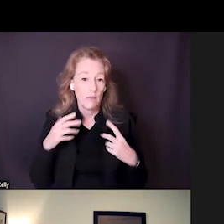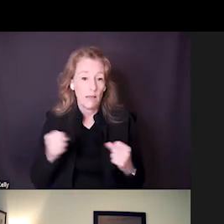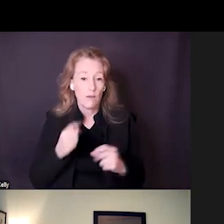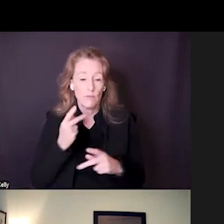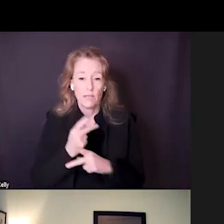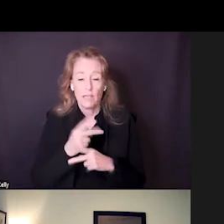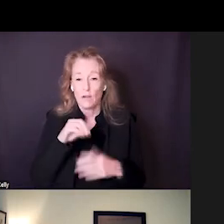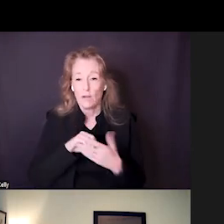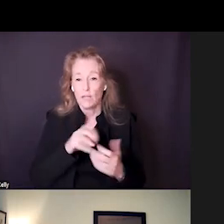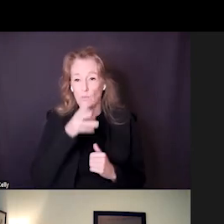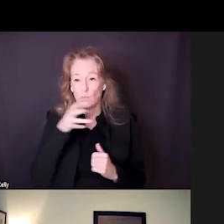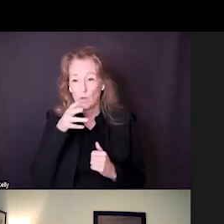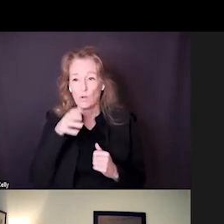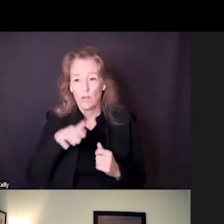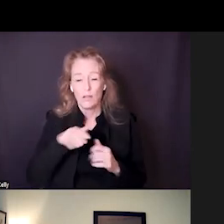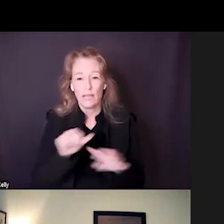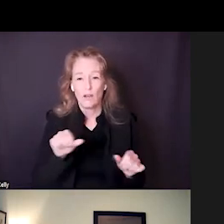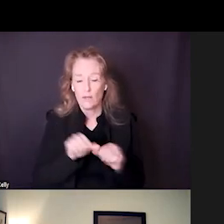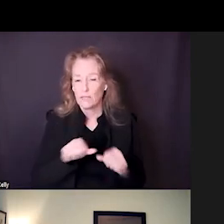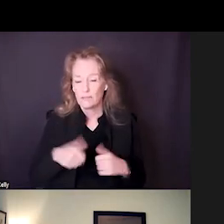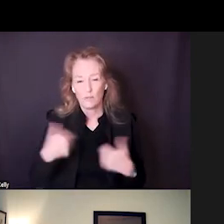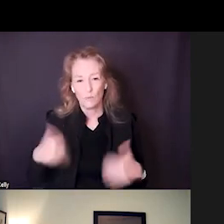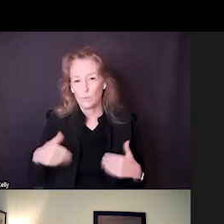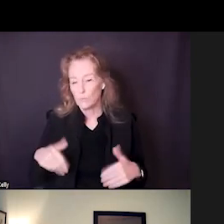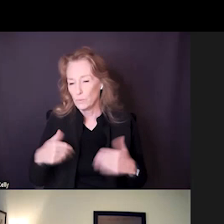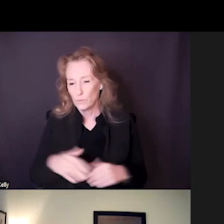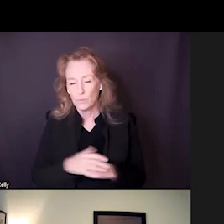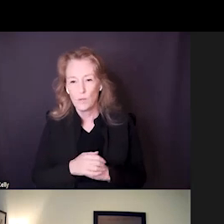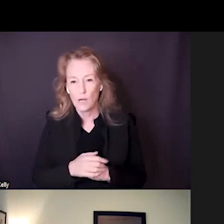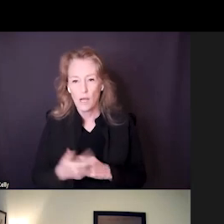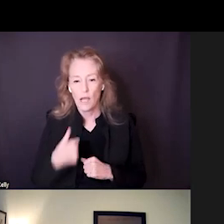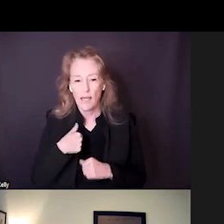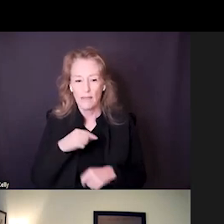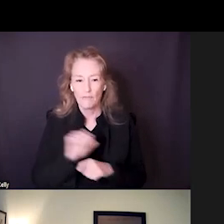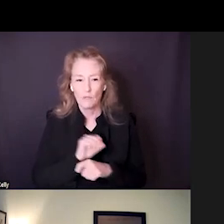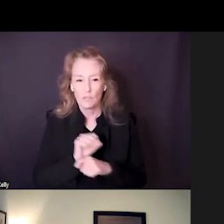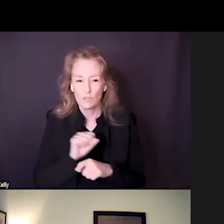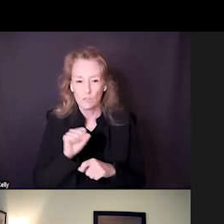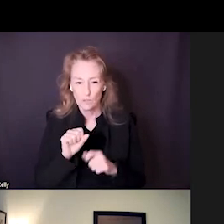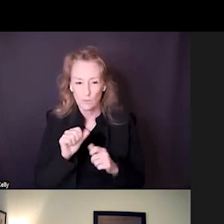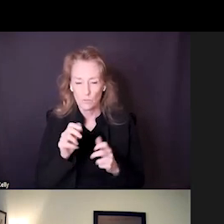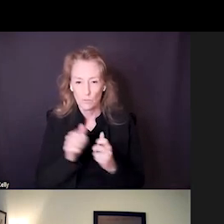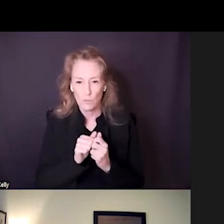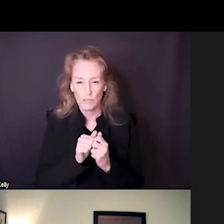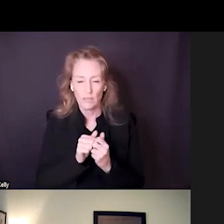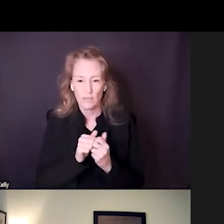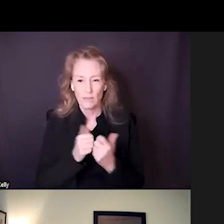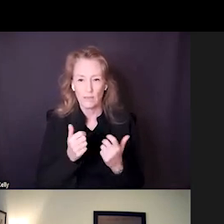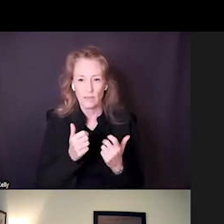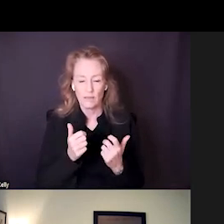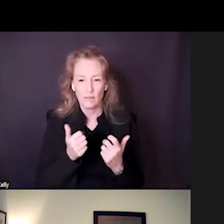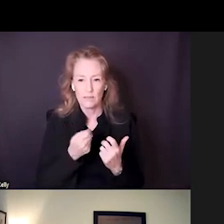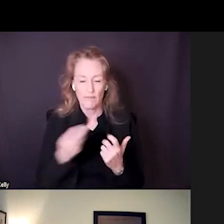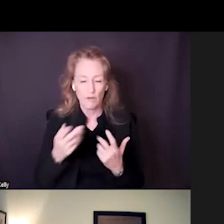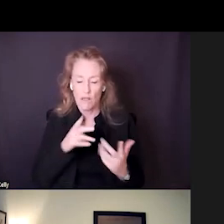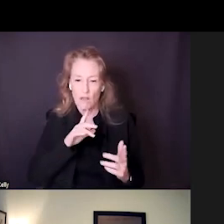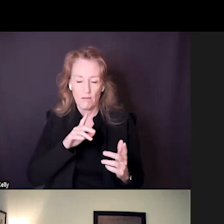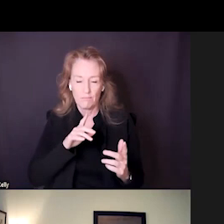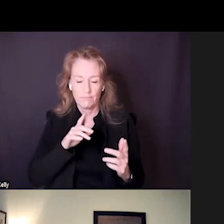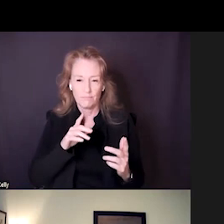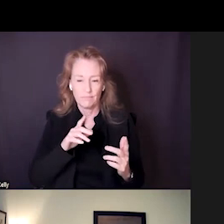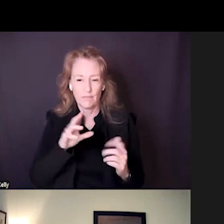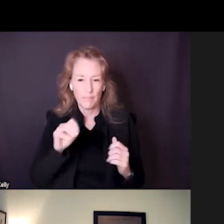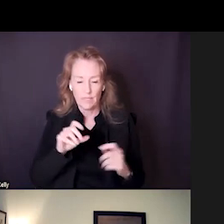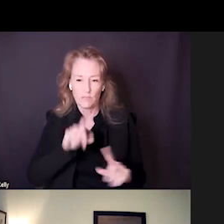I WORK WITH A RESPONSE PROGRAM AND NOT ONLY IS IT